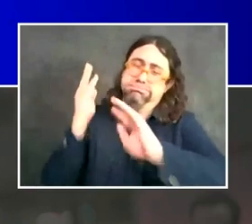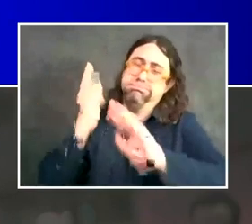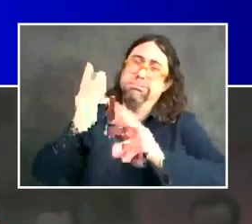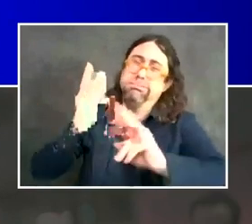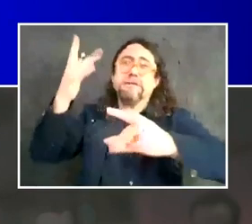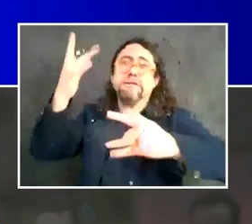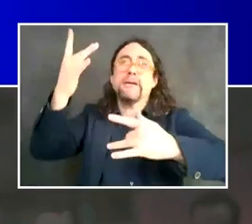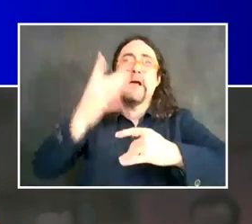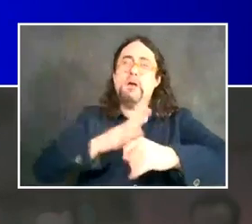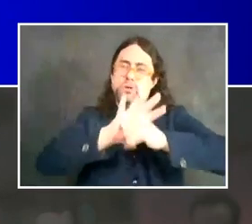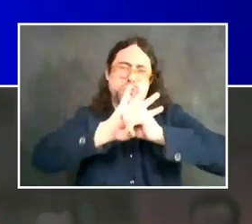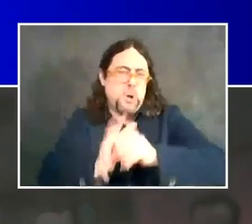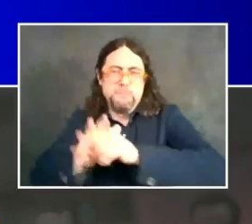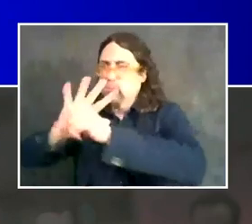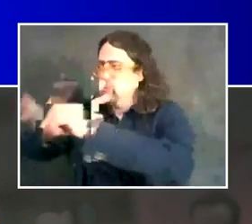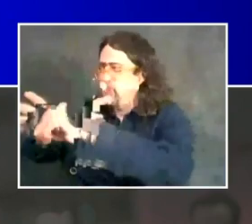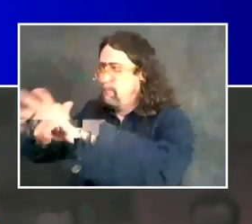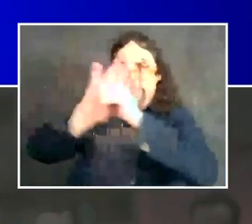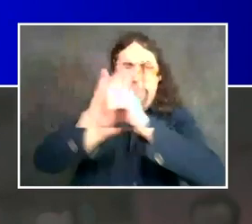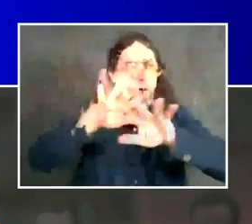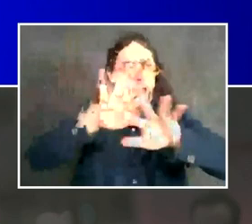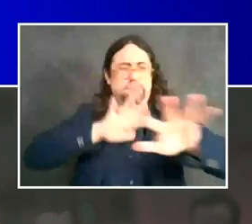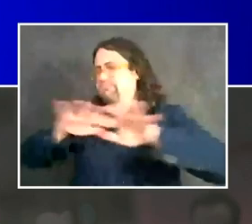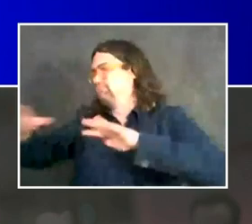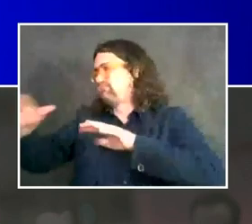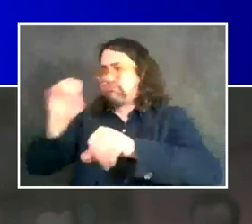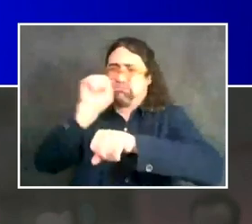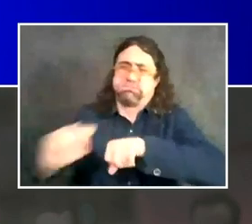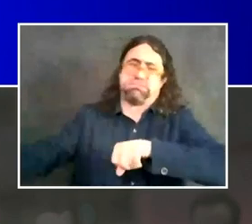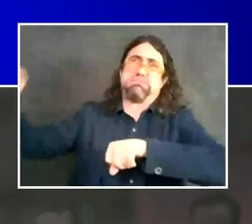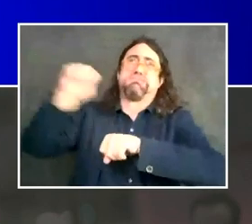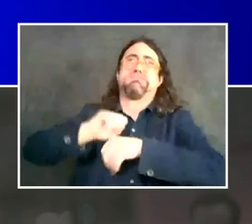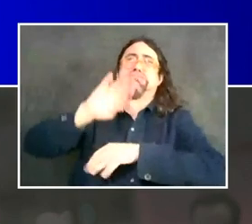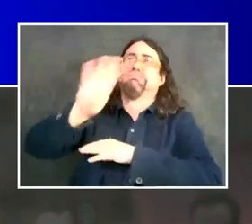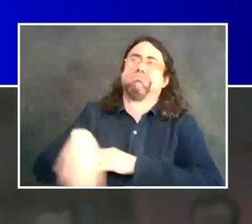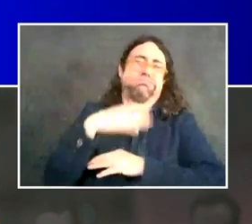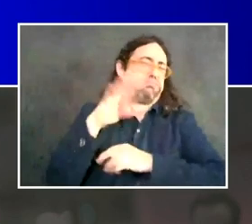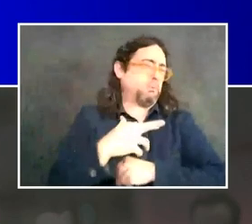THINK ABOUT THE FACT THAT THEY ARE SURROUNDED BY THIS VIRUS AND THEY ARE FIGHTING IT AND